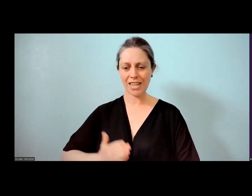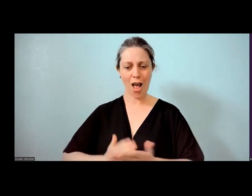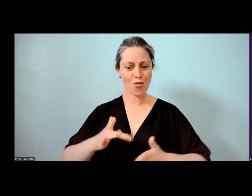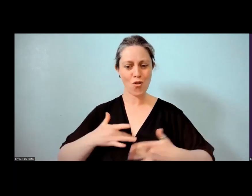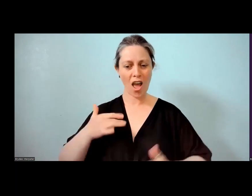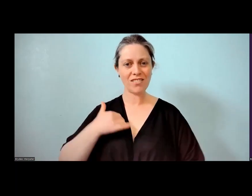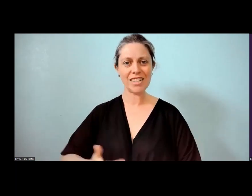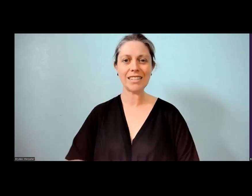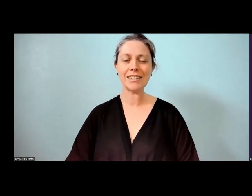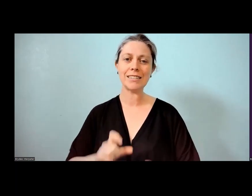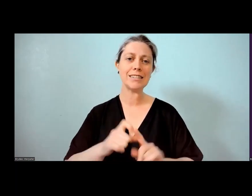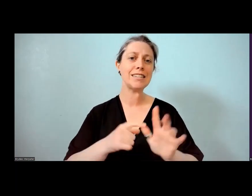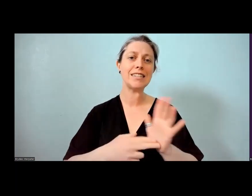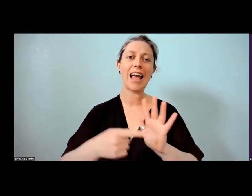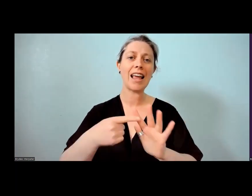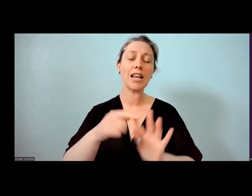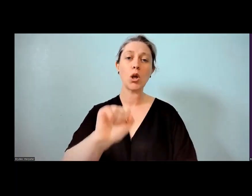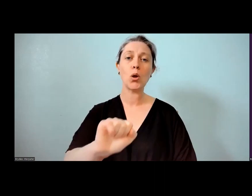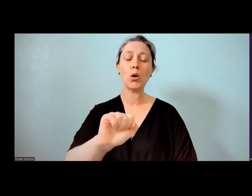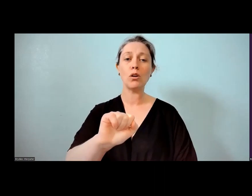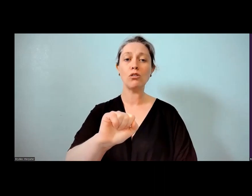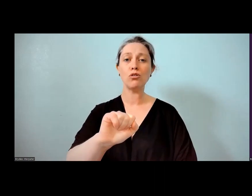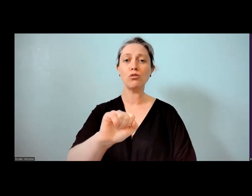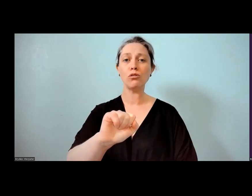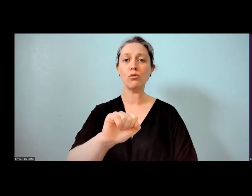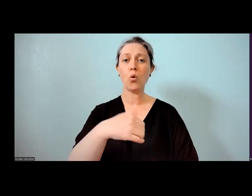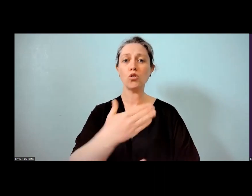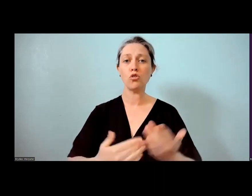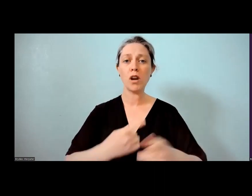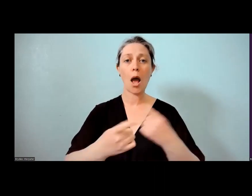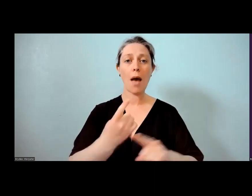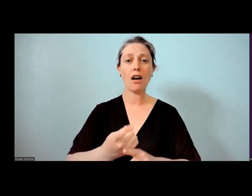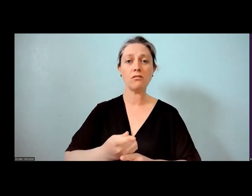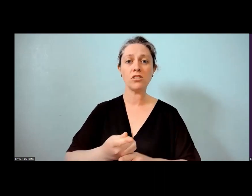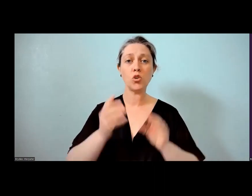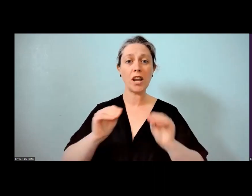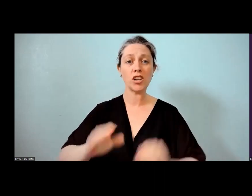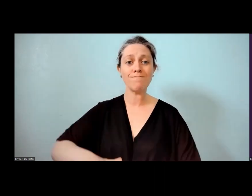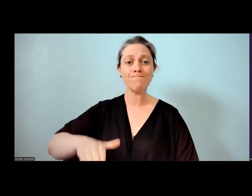Dane, your account of your schooling, and the way that you became consciously aware